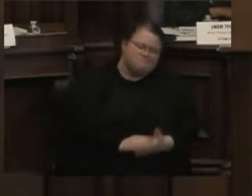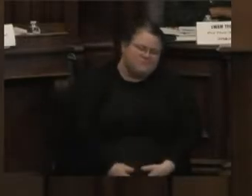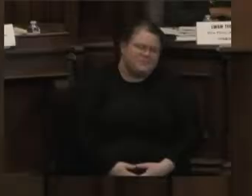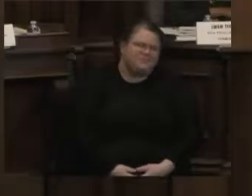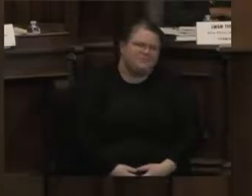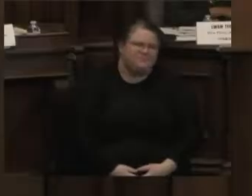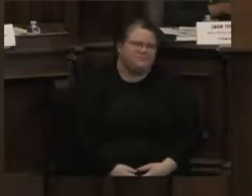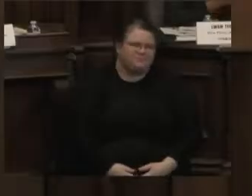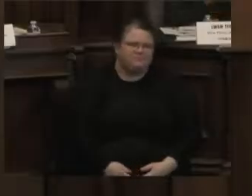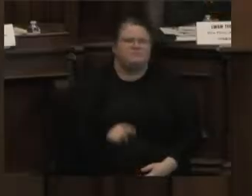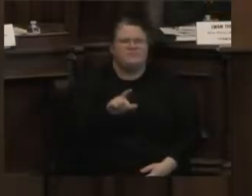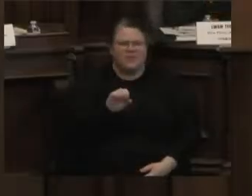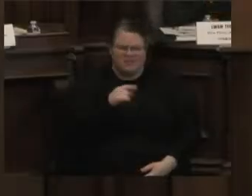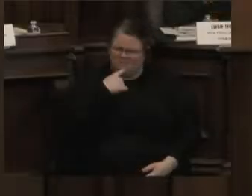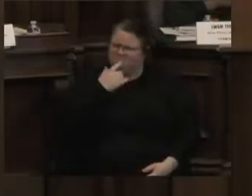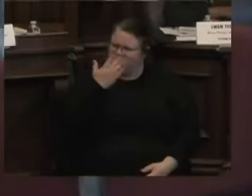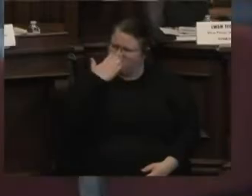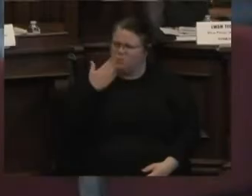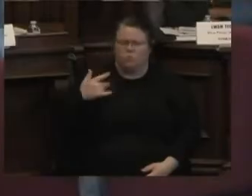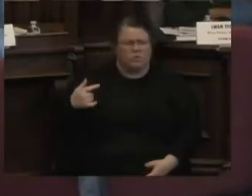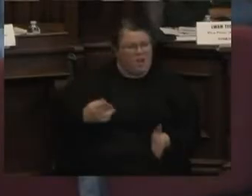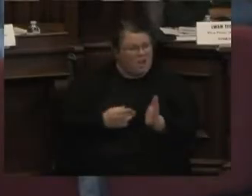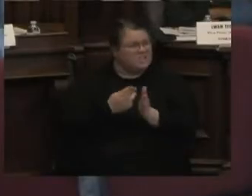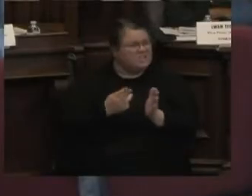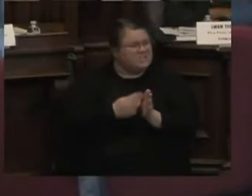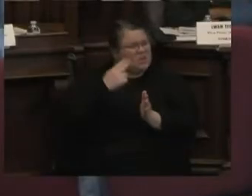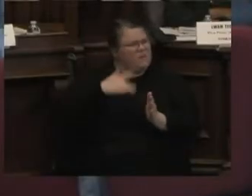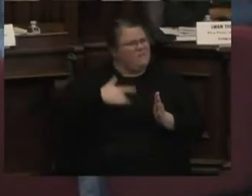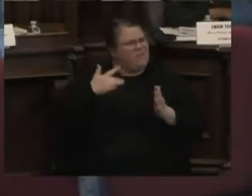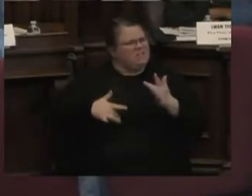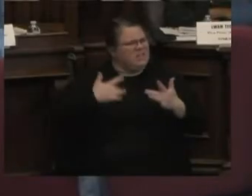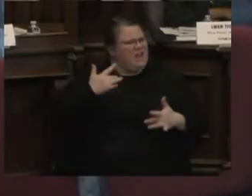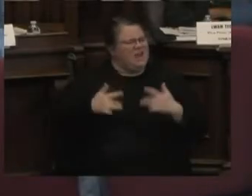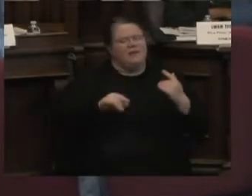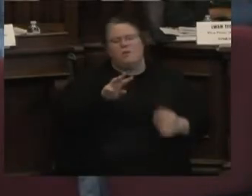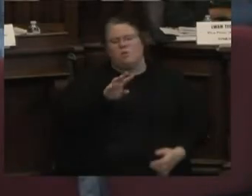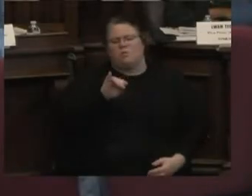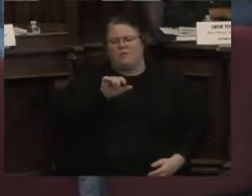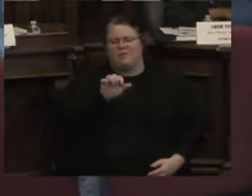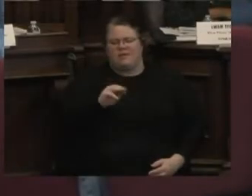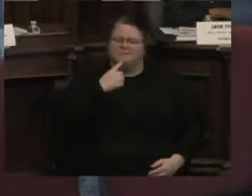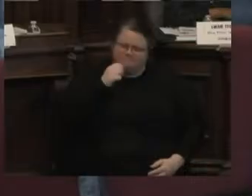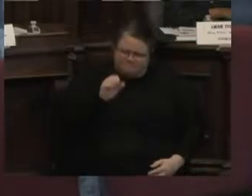to new direction. Commend you